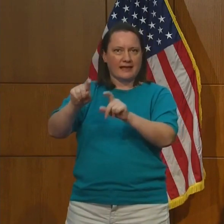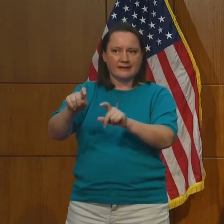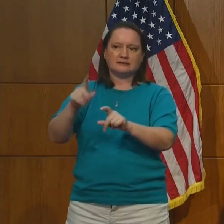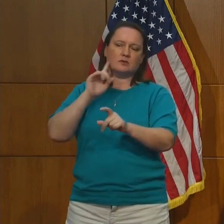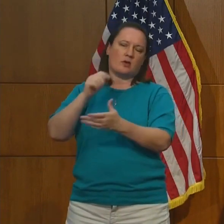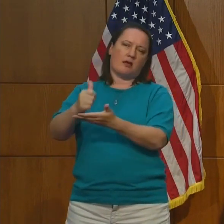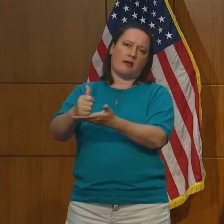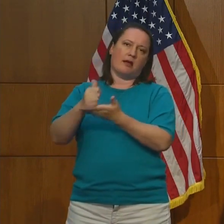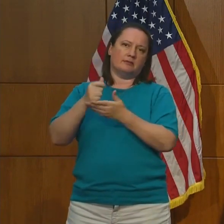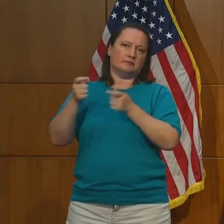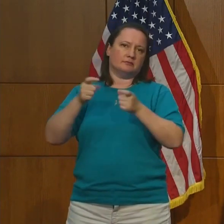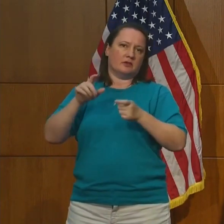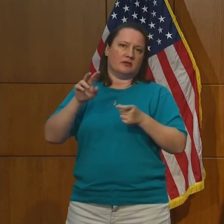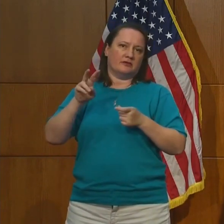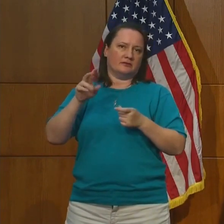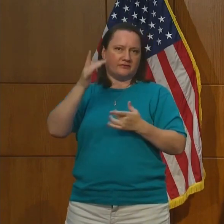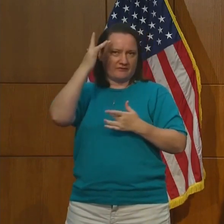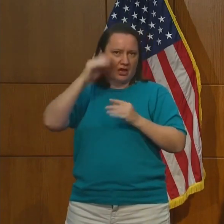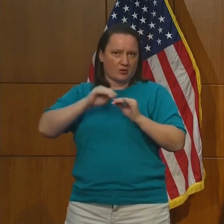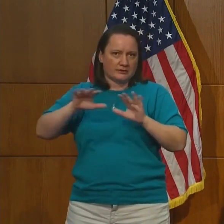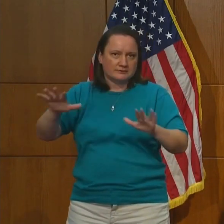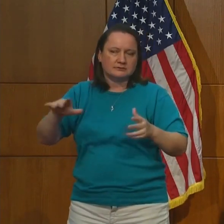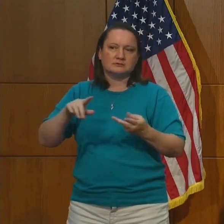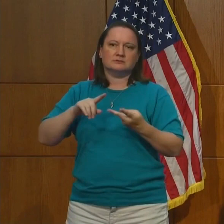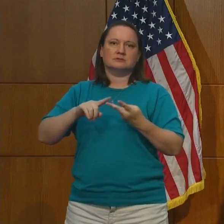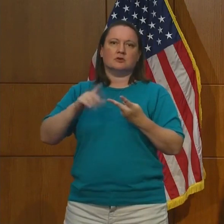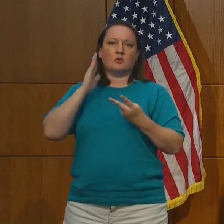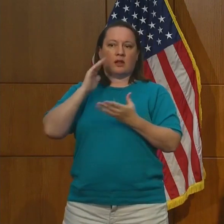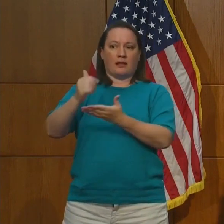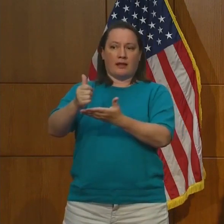TELETECH ATTACK. INNOVATION